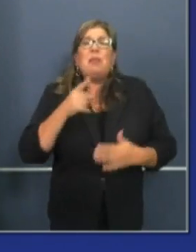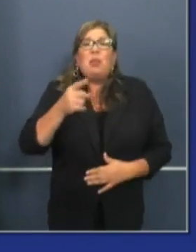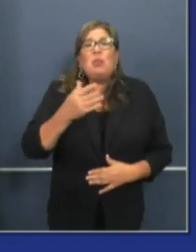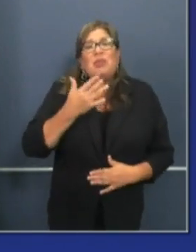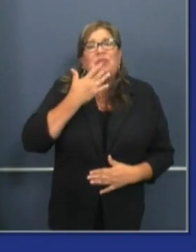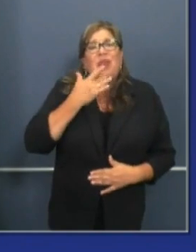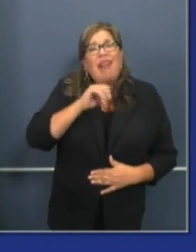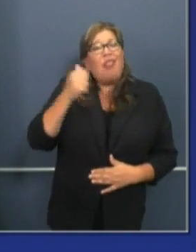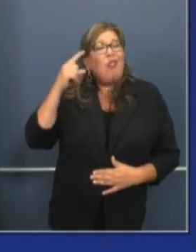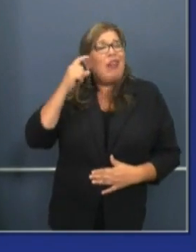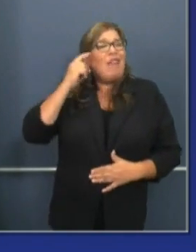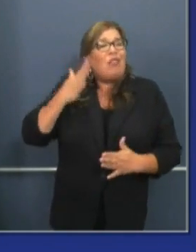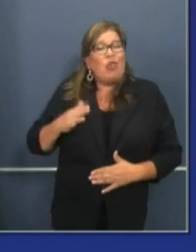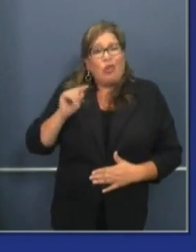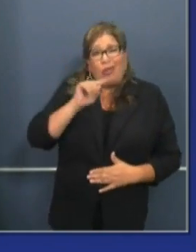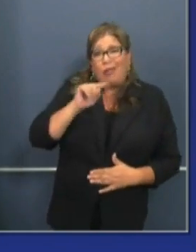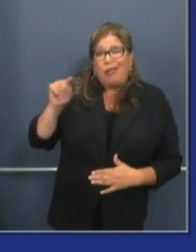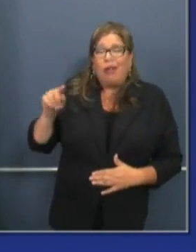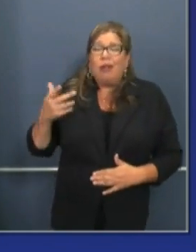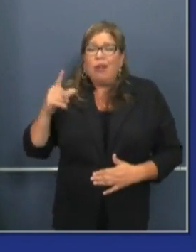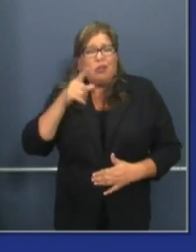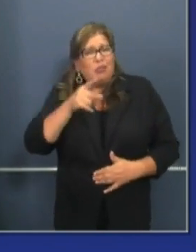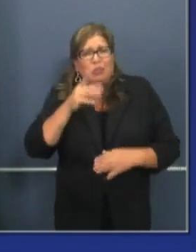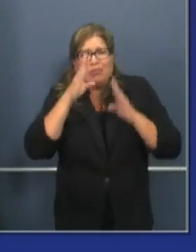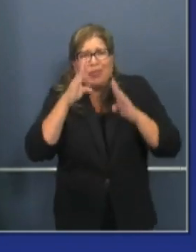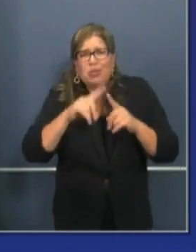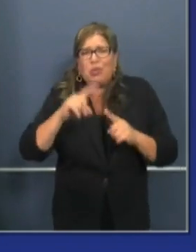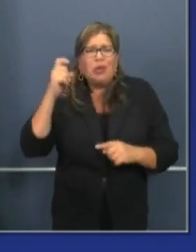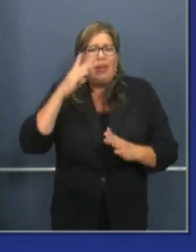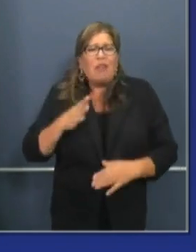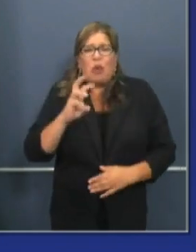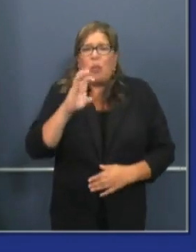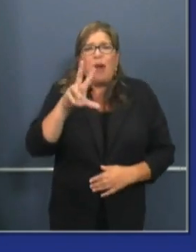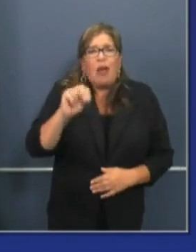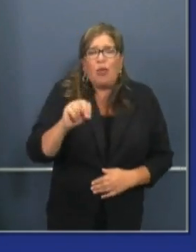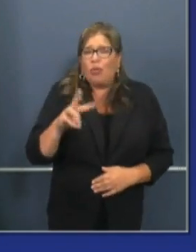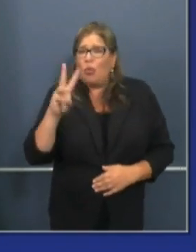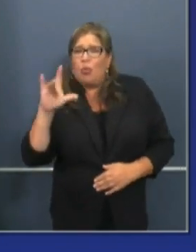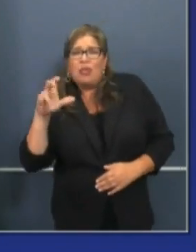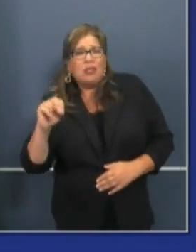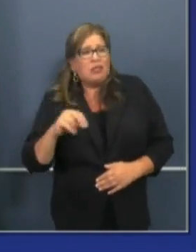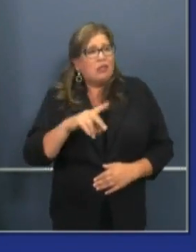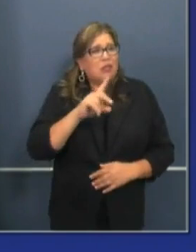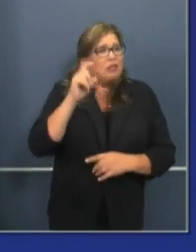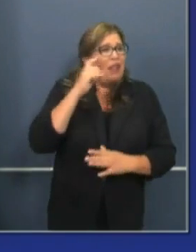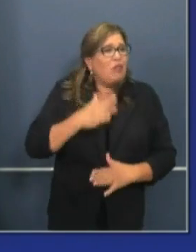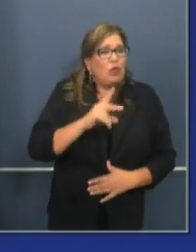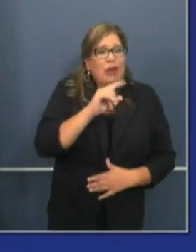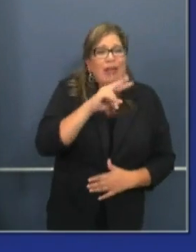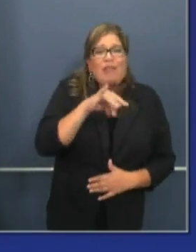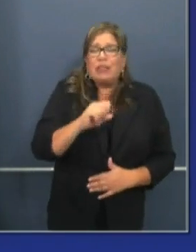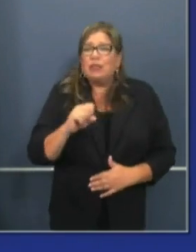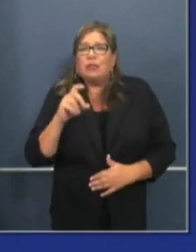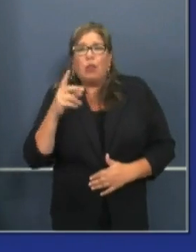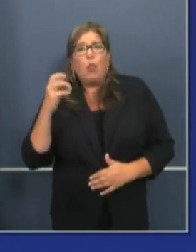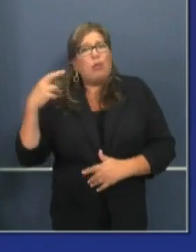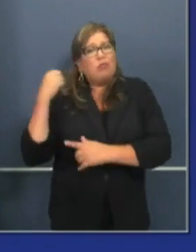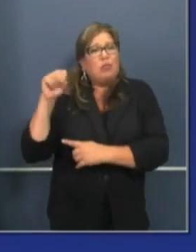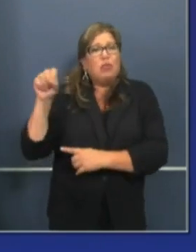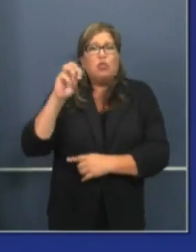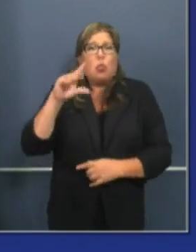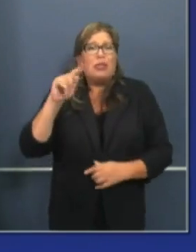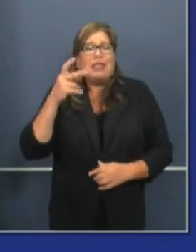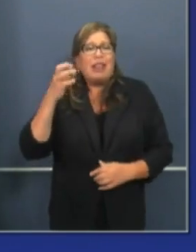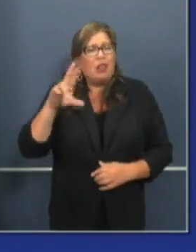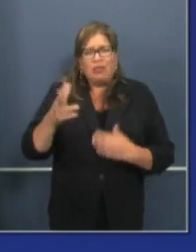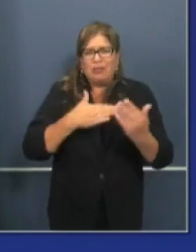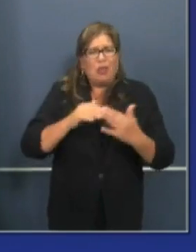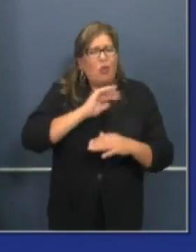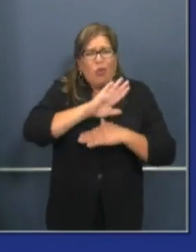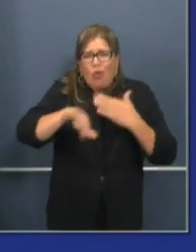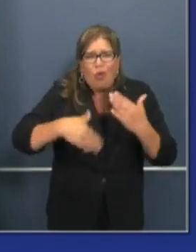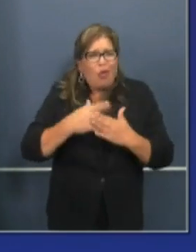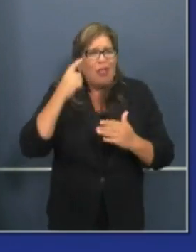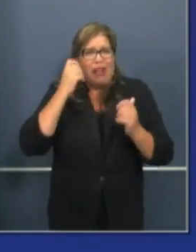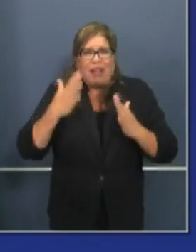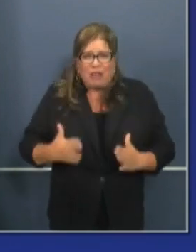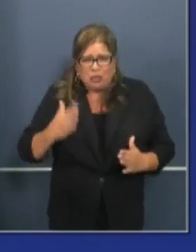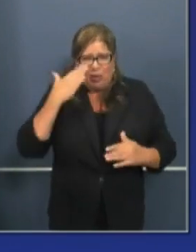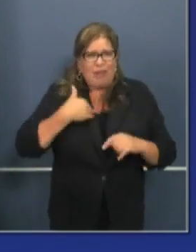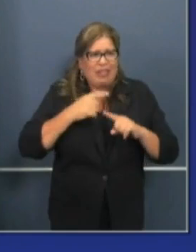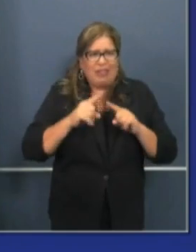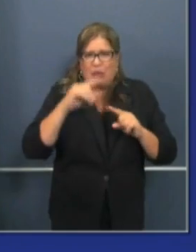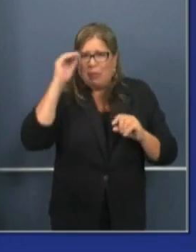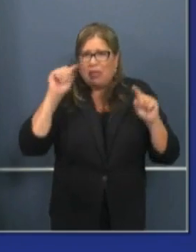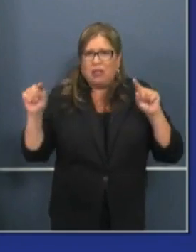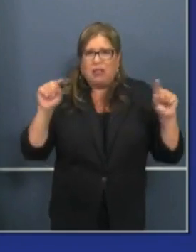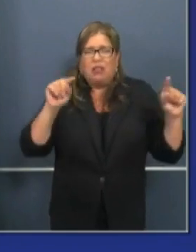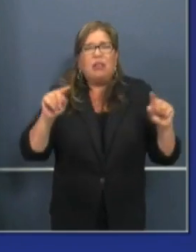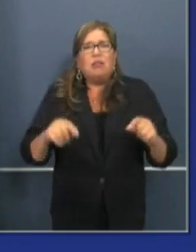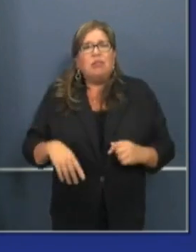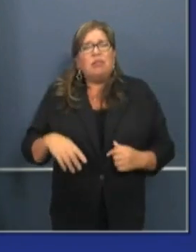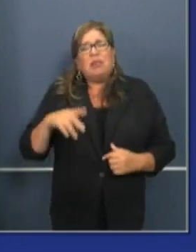NOT TO ME PERHAPS YOU ARE MORE FOND OF SOME OF THOSE OTHER GOVERNORS TO LISTEN TO GOVERNOR BROWN THE LISTENER GOVERNOR WILSON AND GOVERNOR DAVIS GOVERNOR SCHWARZENEGGER WHO